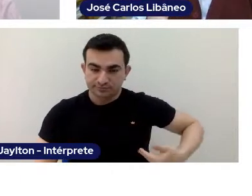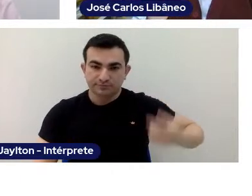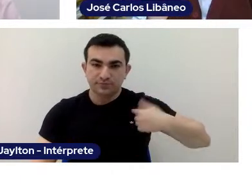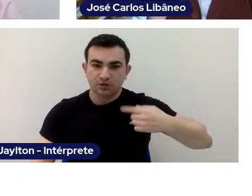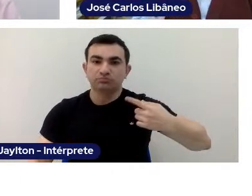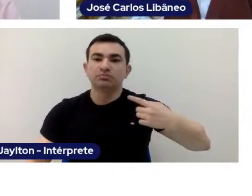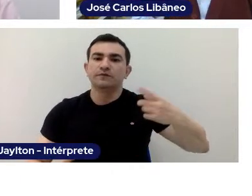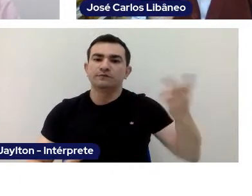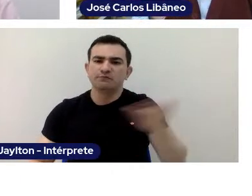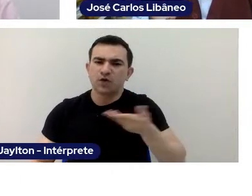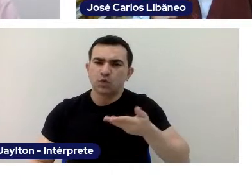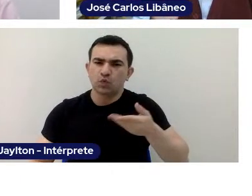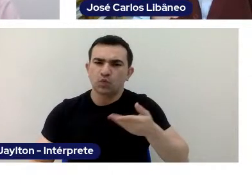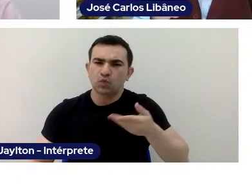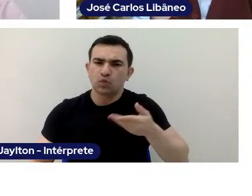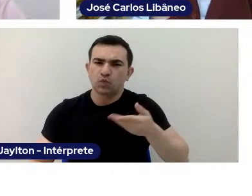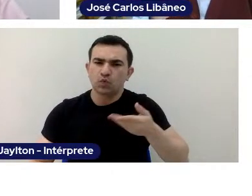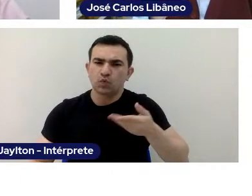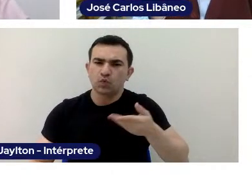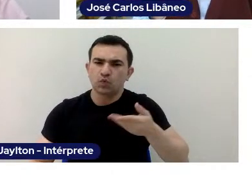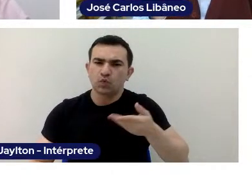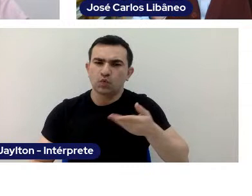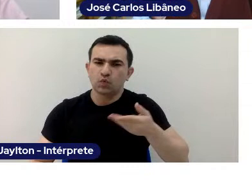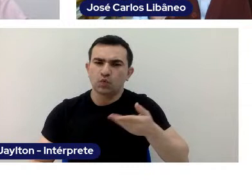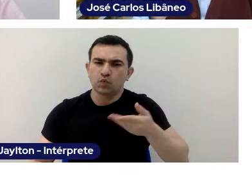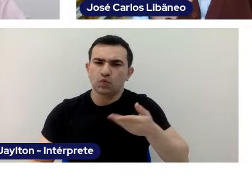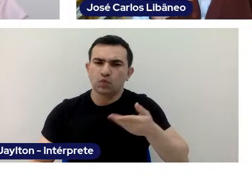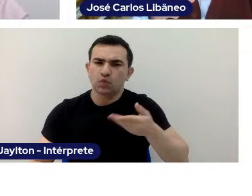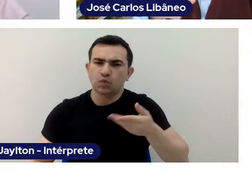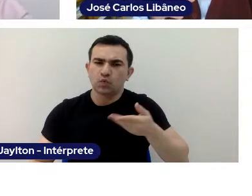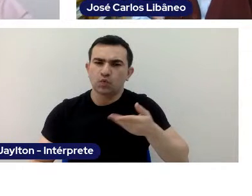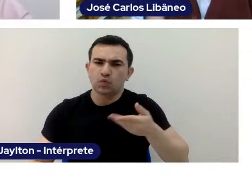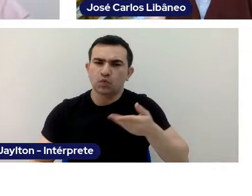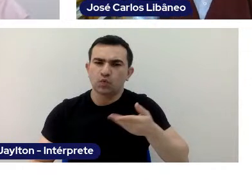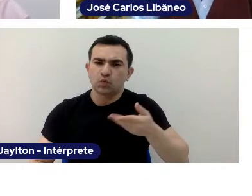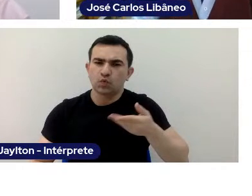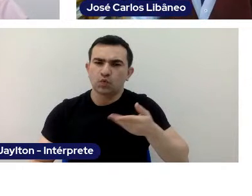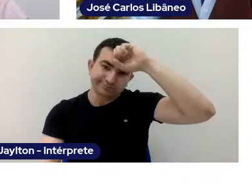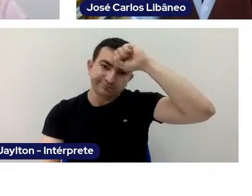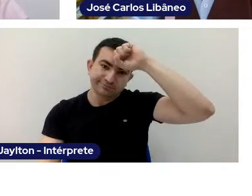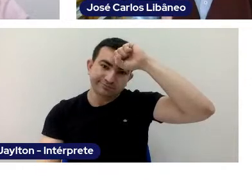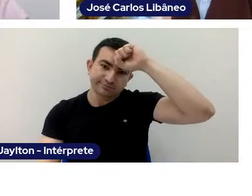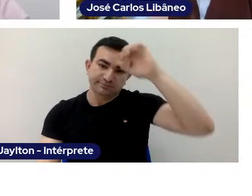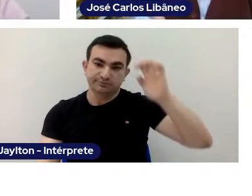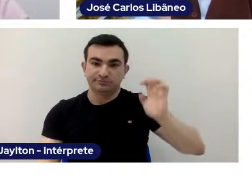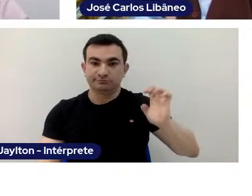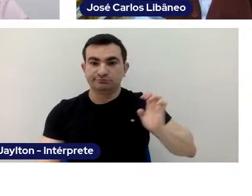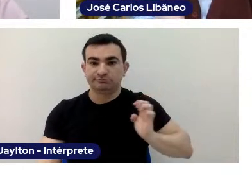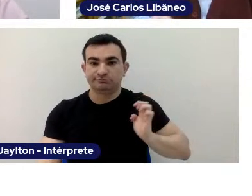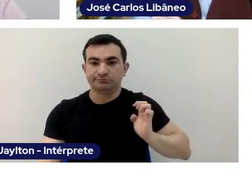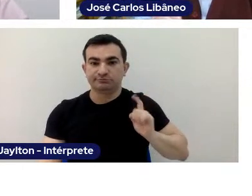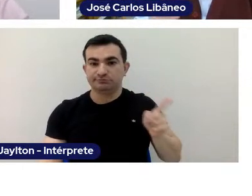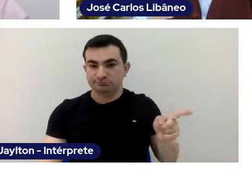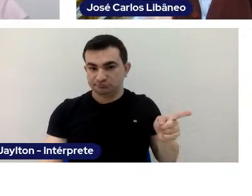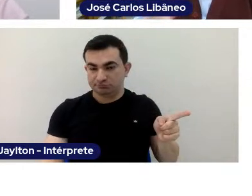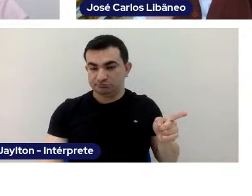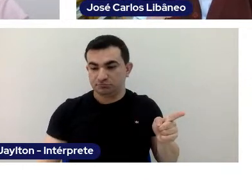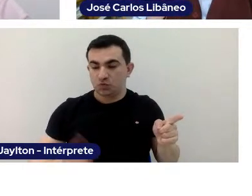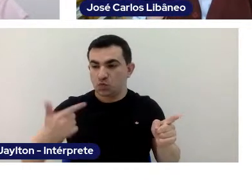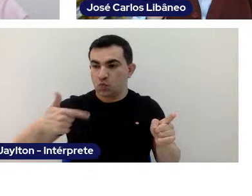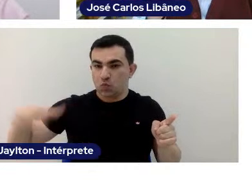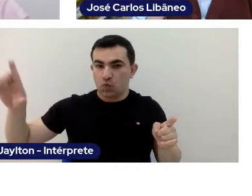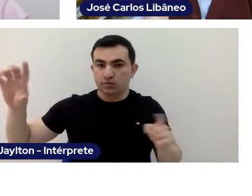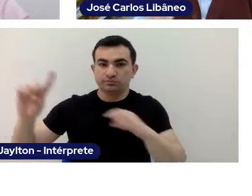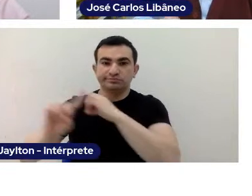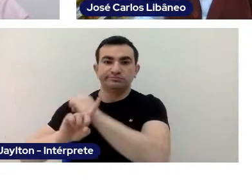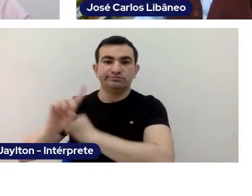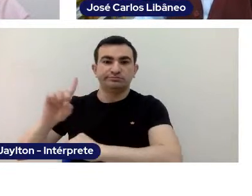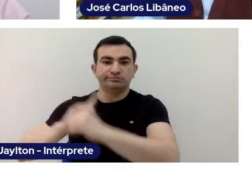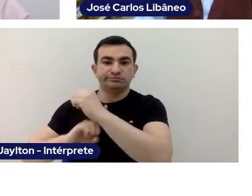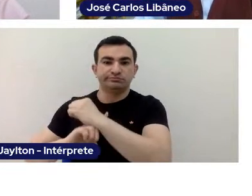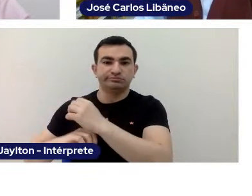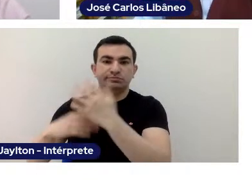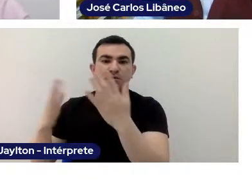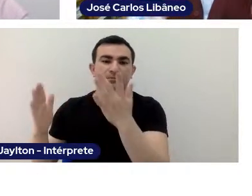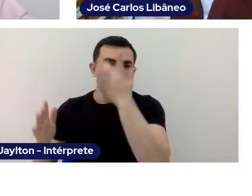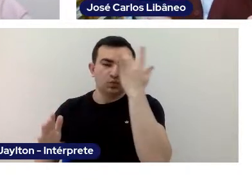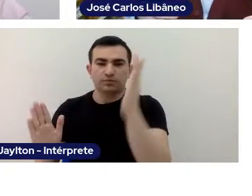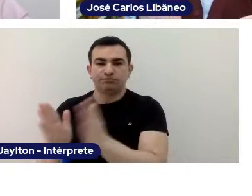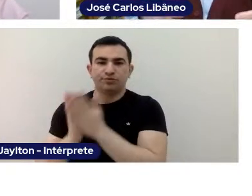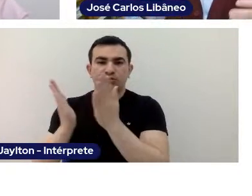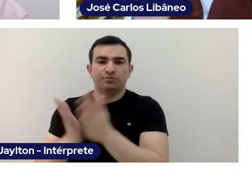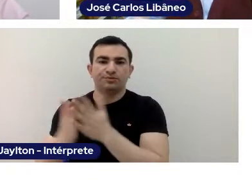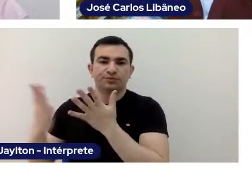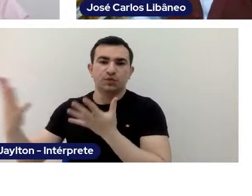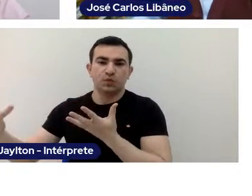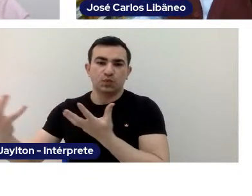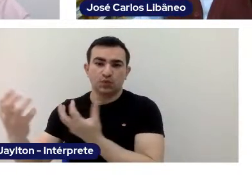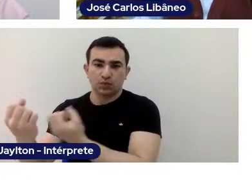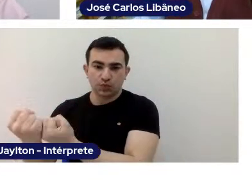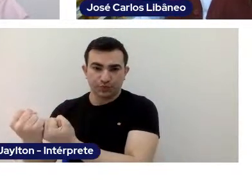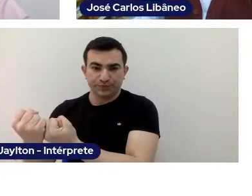the school of knowledge and learning to rich people, and the school for social sheltering for the poor". This sentence is a strong one;